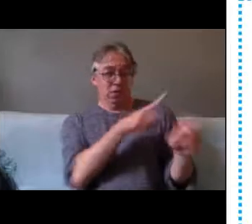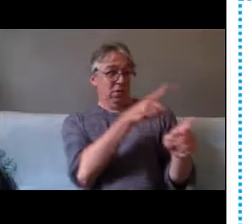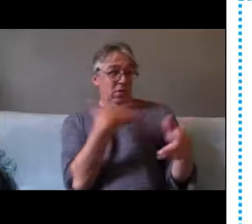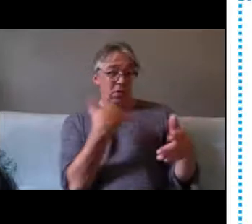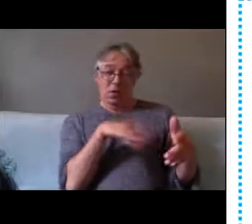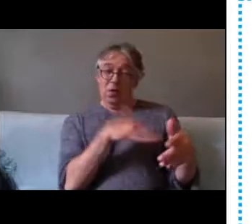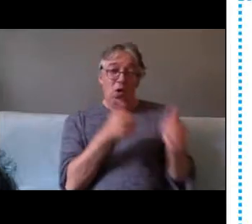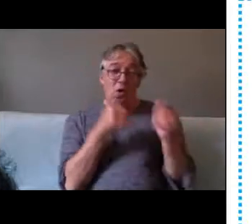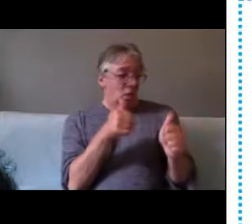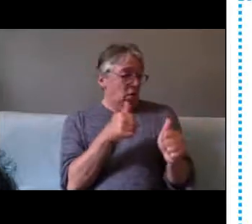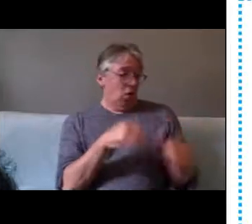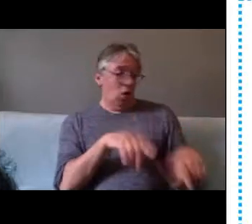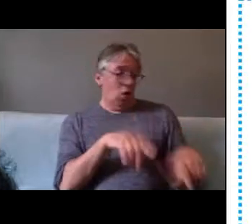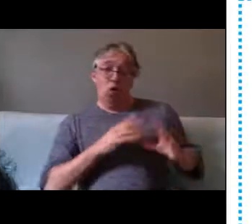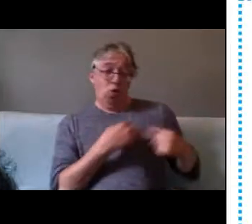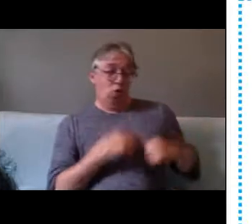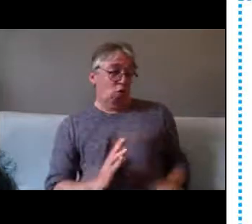That's what happens.